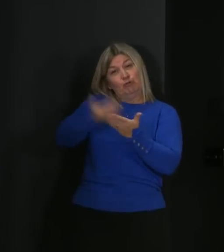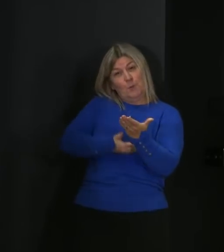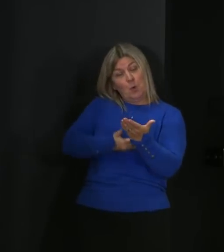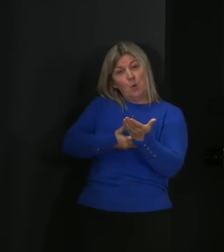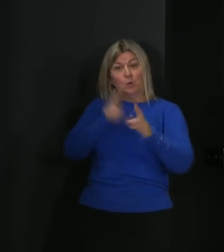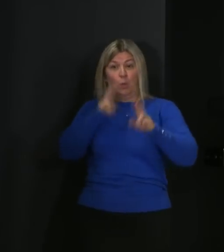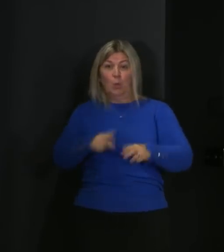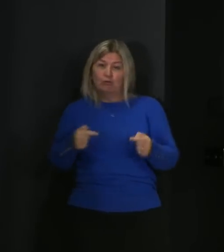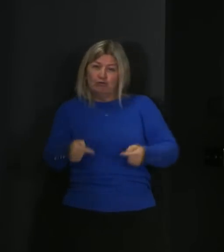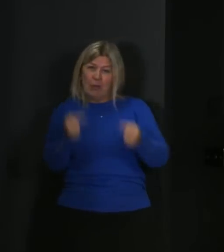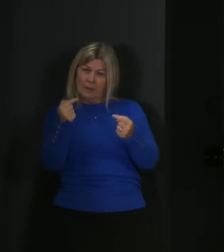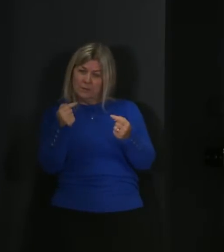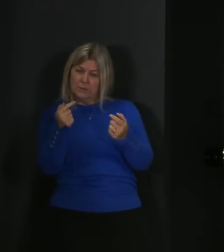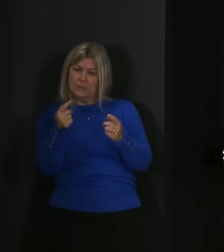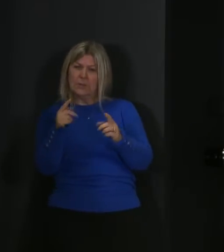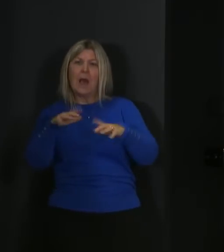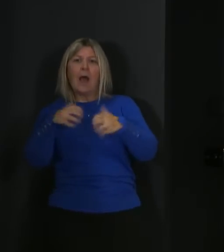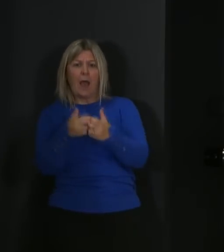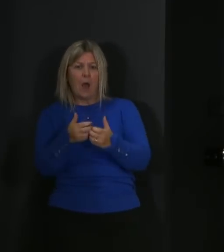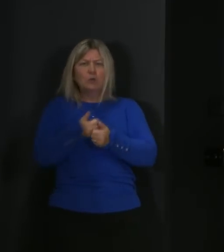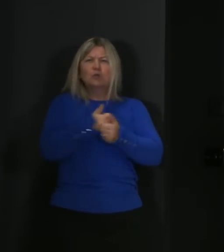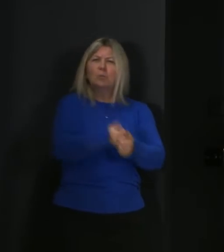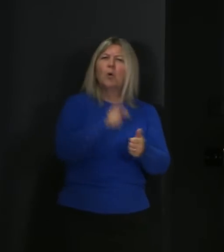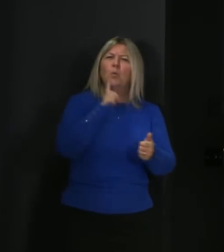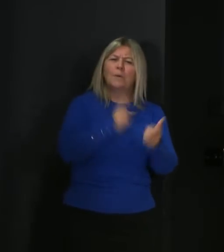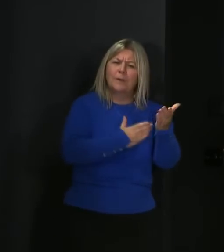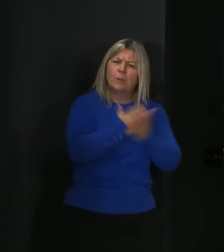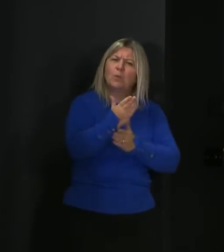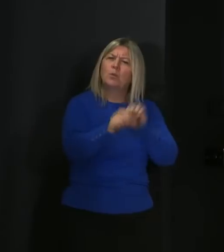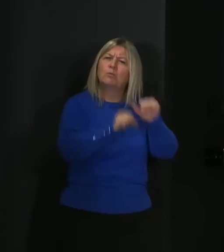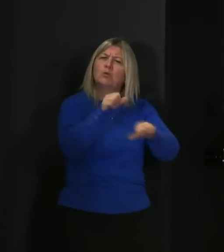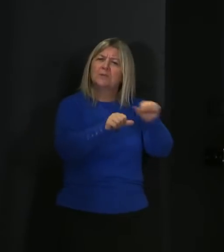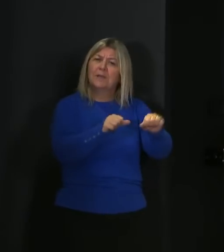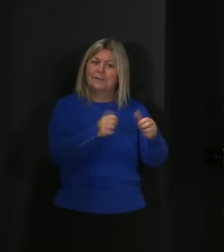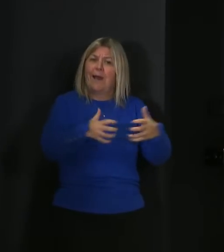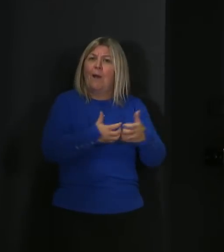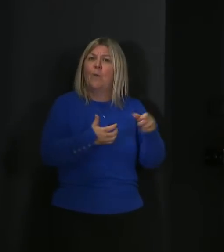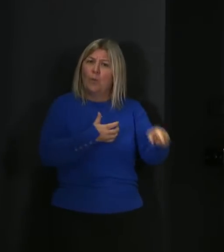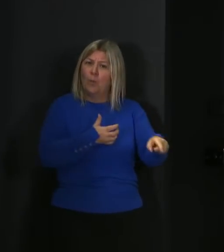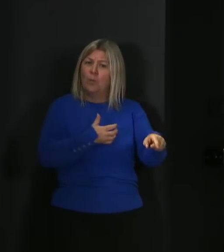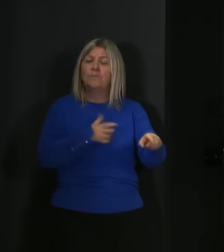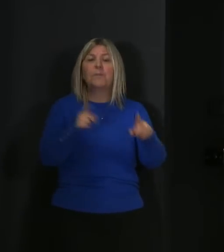others can do to support women going through this process. And the Social Renewal Advisory Board,